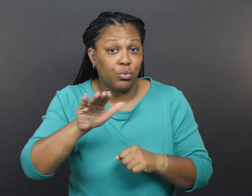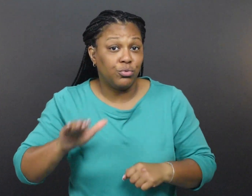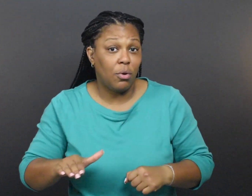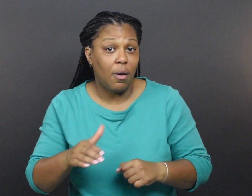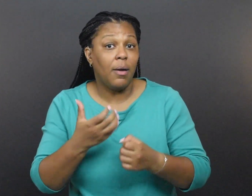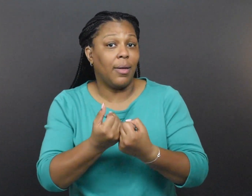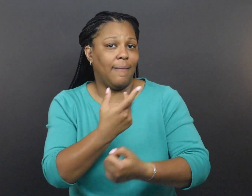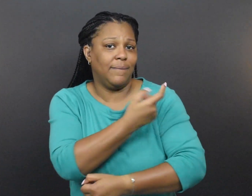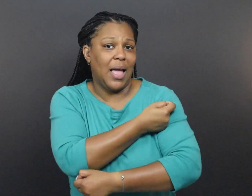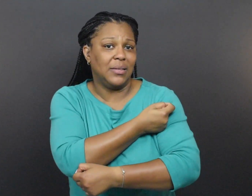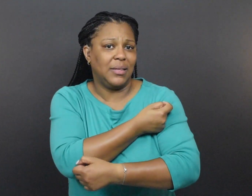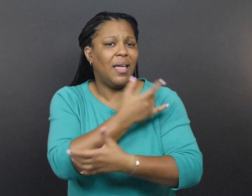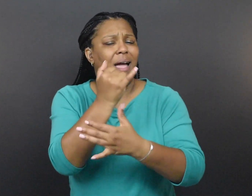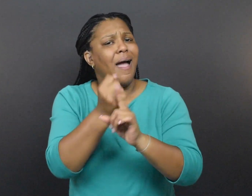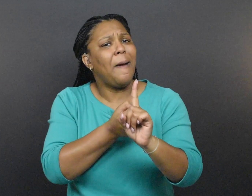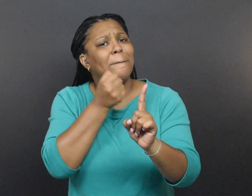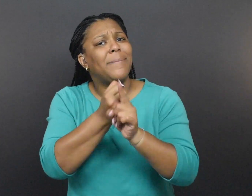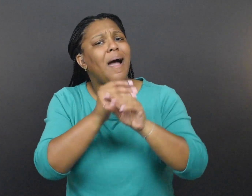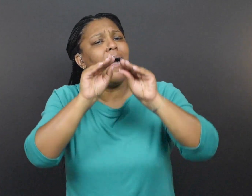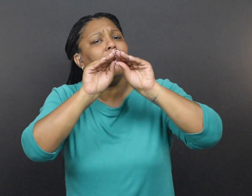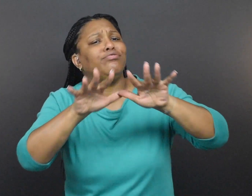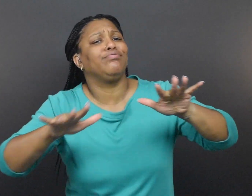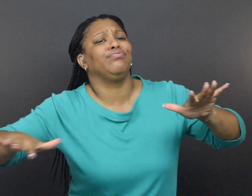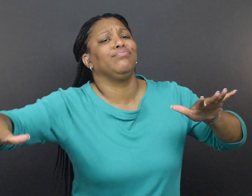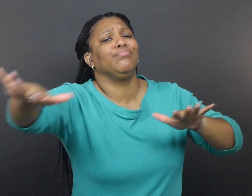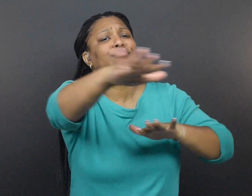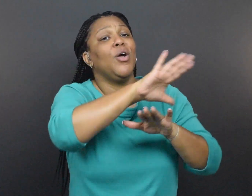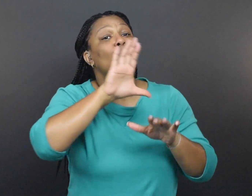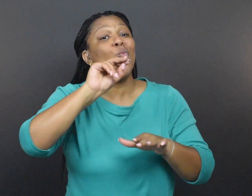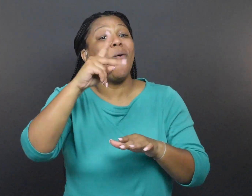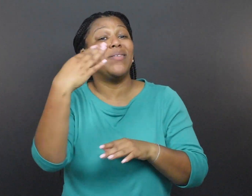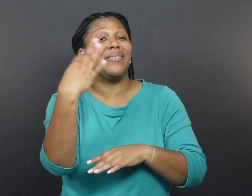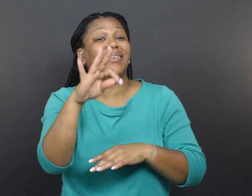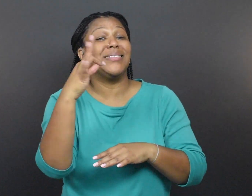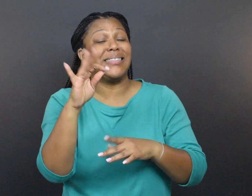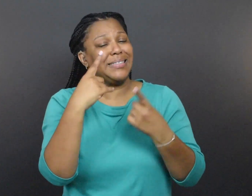Why get your child vaccinated/impact of COVID-19 •